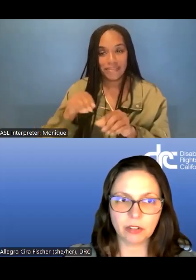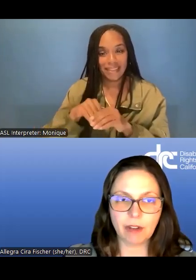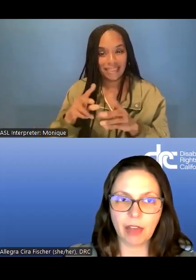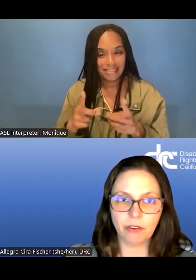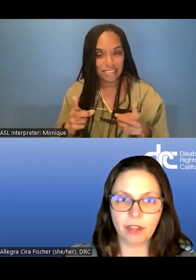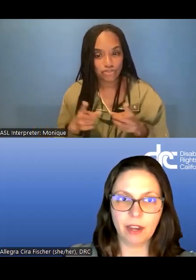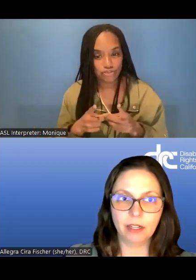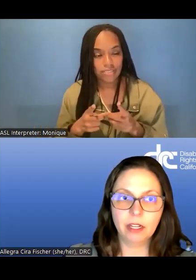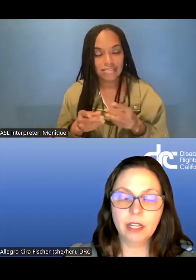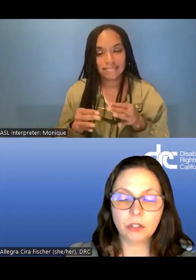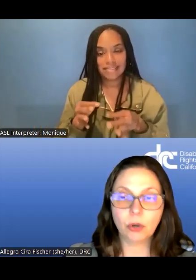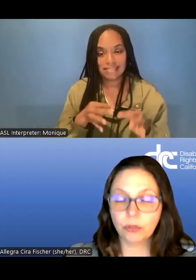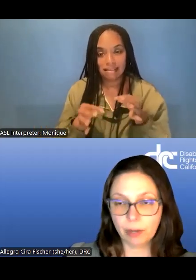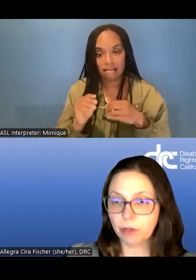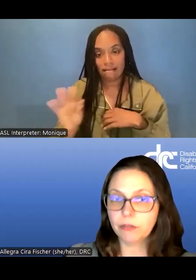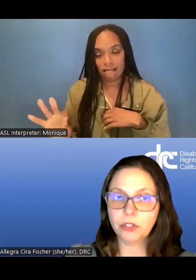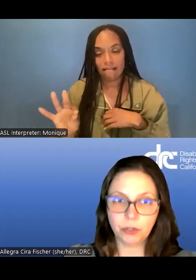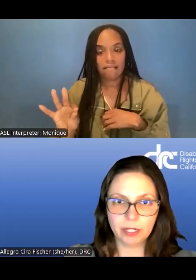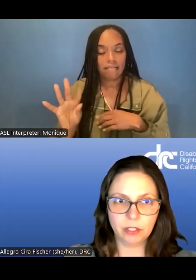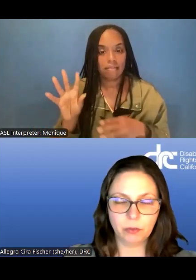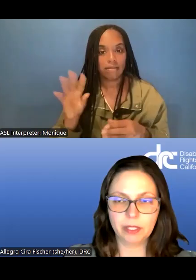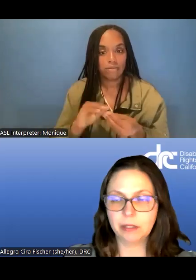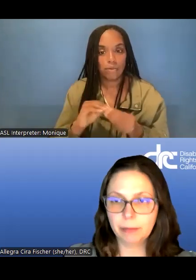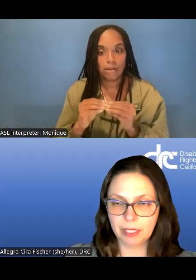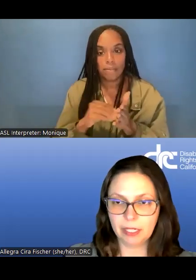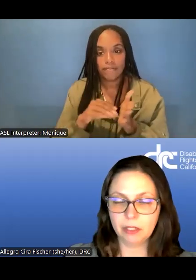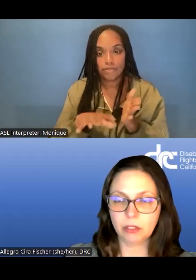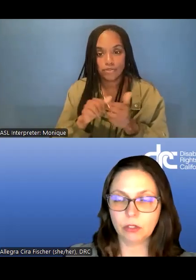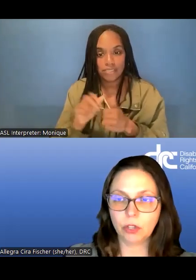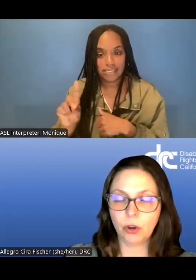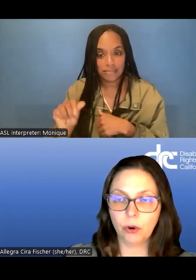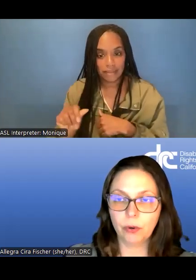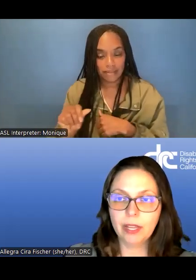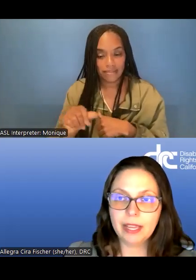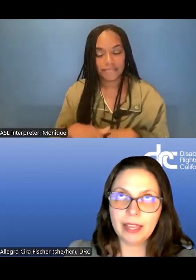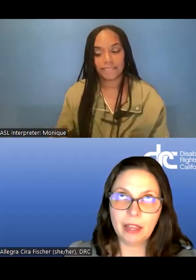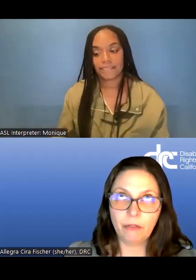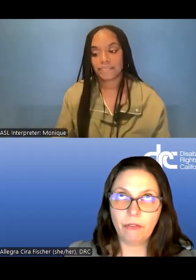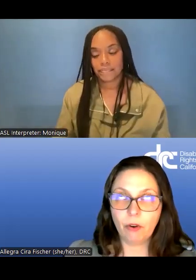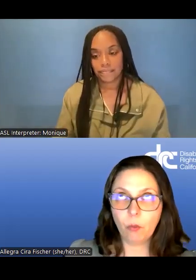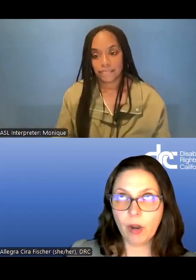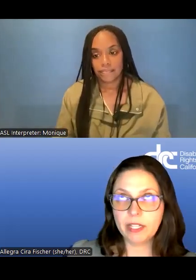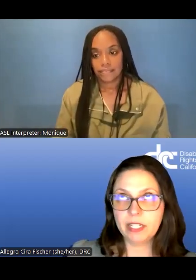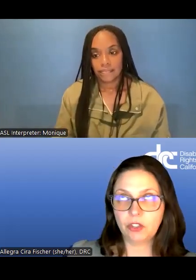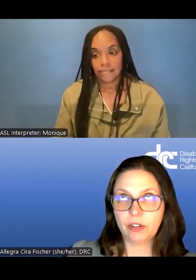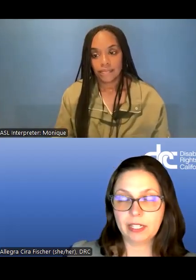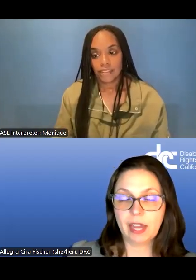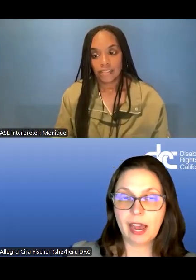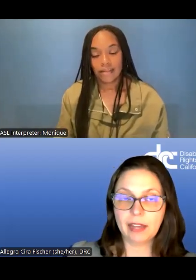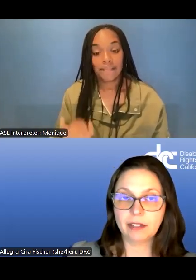rather than the total number of students with disabilities. So if one district has